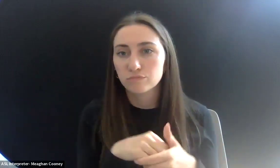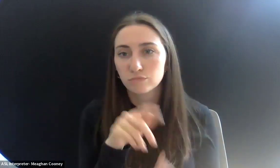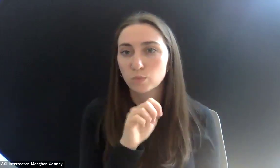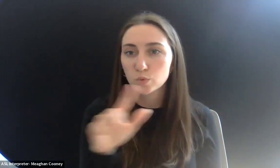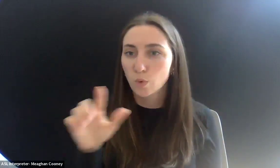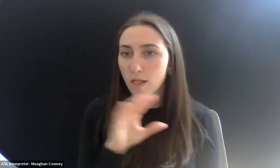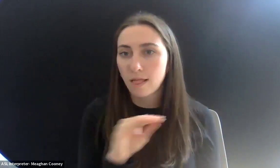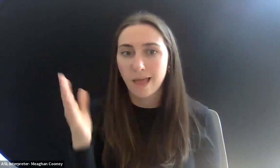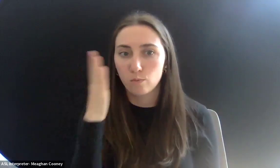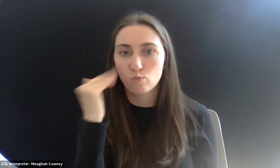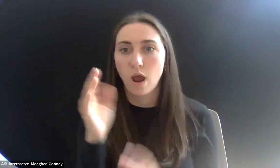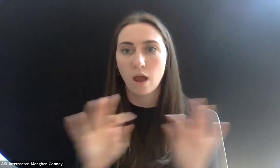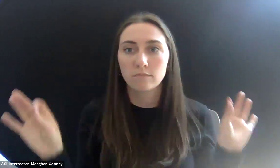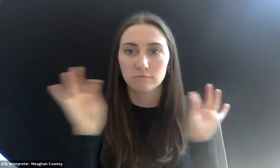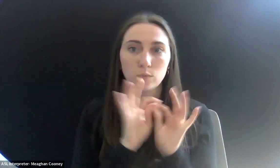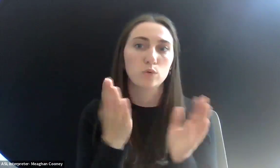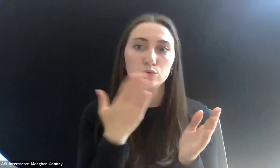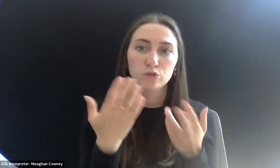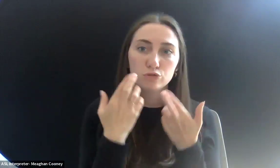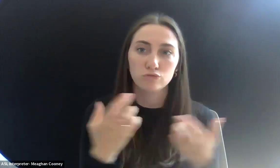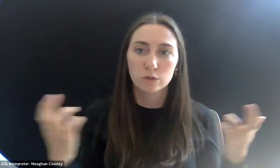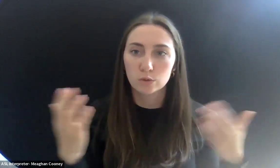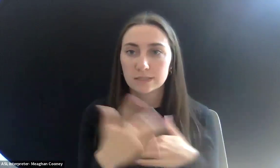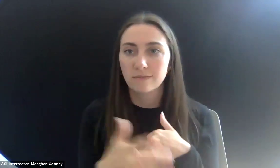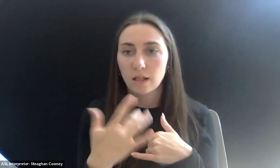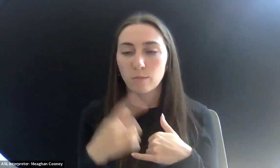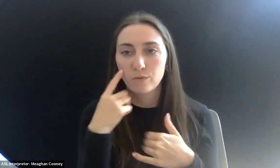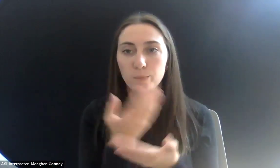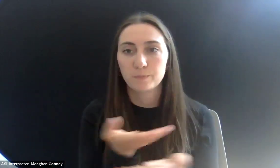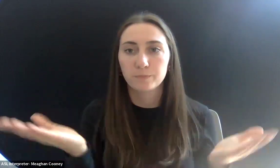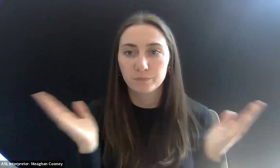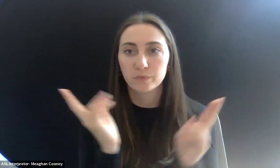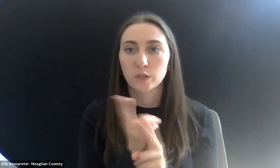it's a good resource that we have decided to adopt at MEEPA.